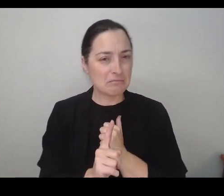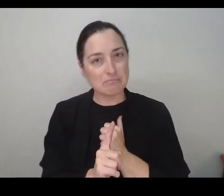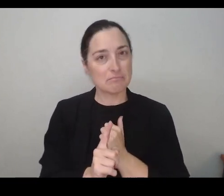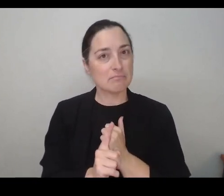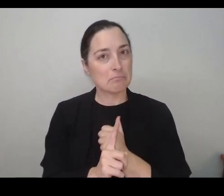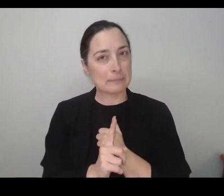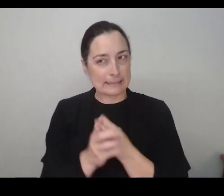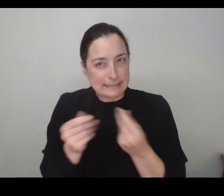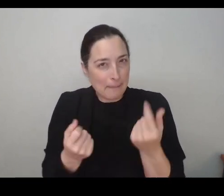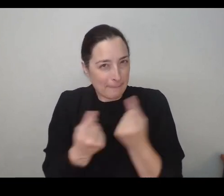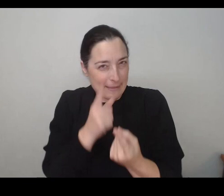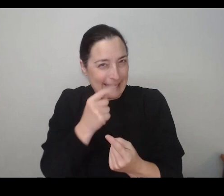in those late paintings.